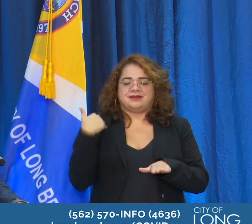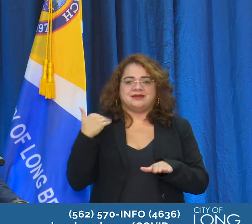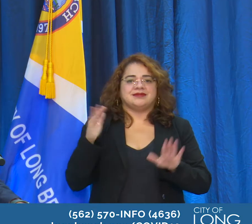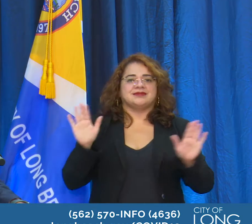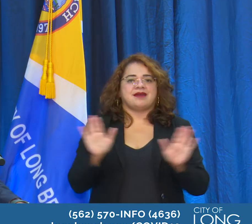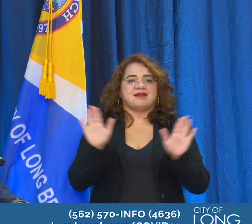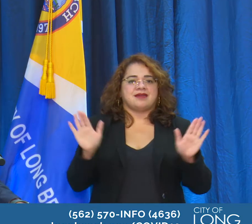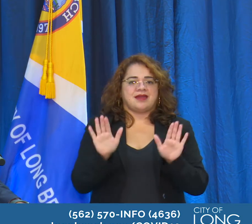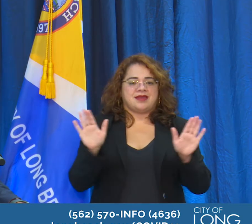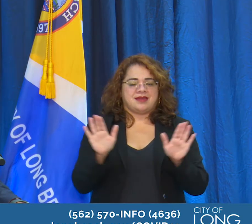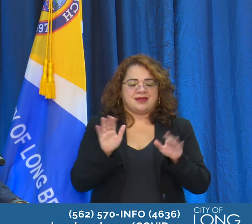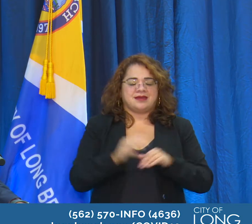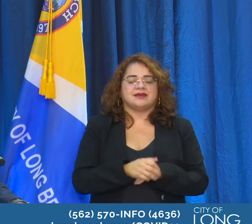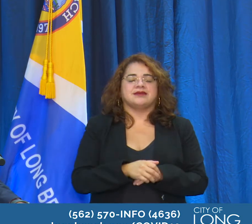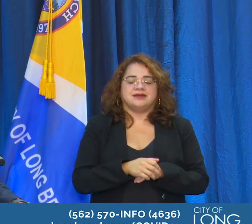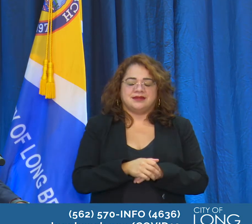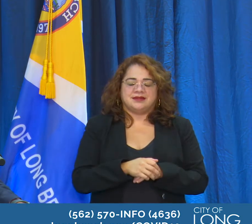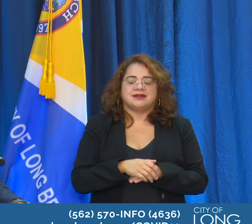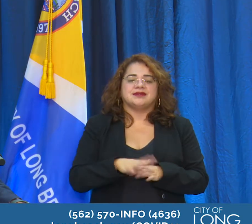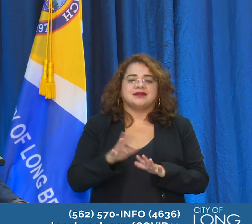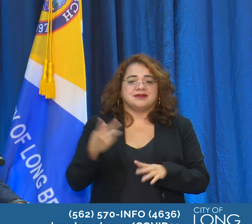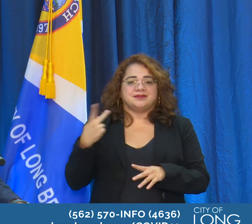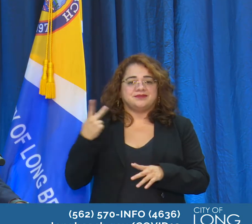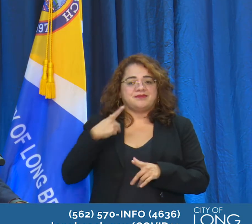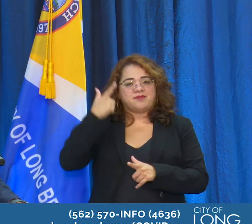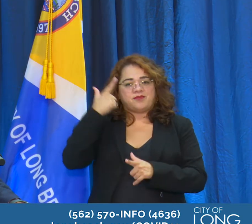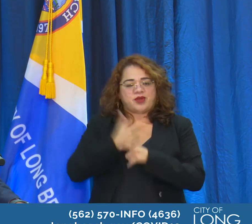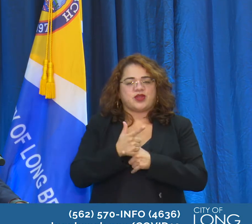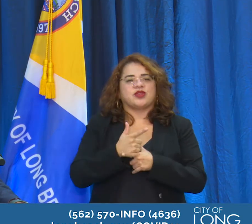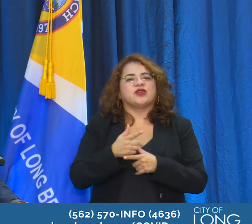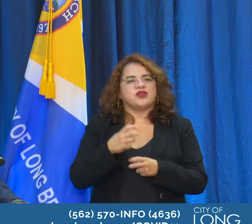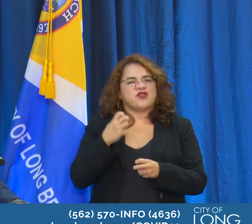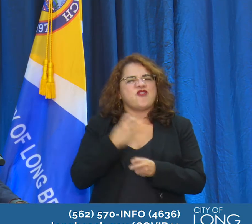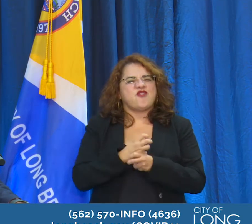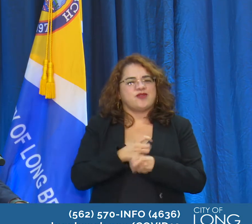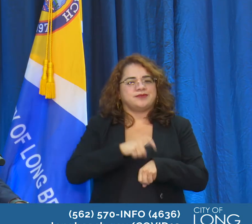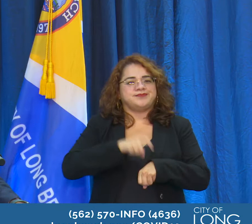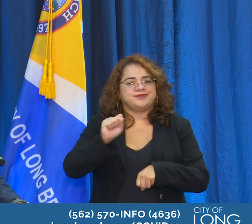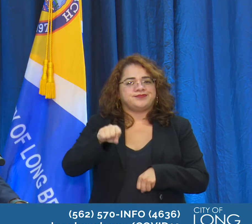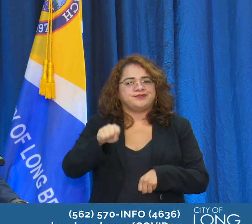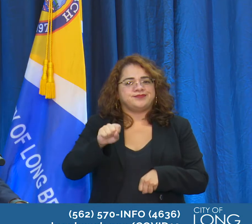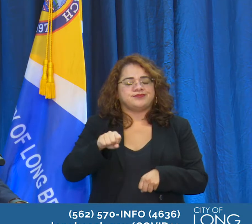so it's very very hard on my brother and especially hard on the entire family.